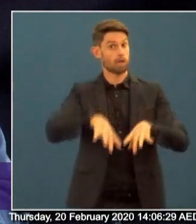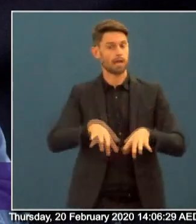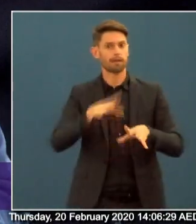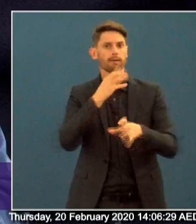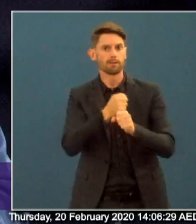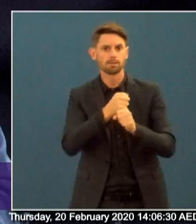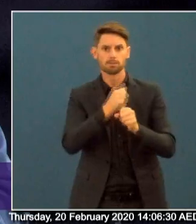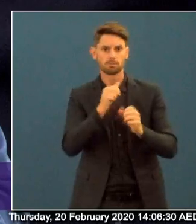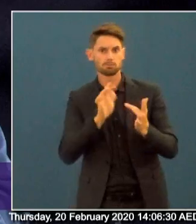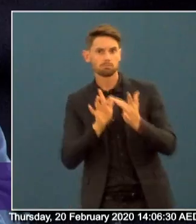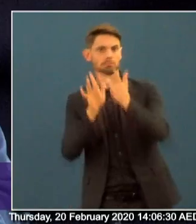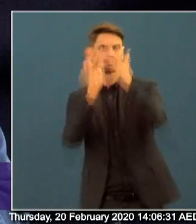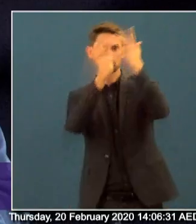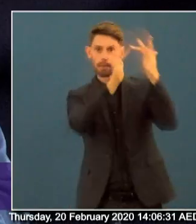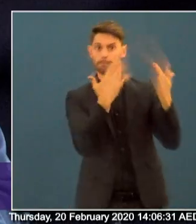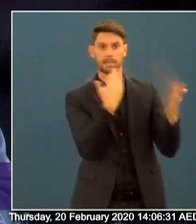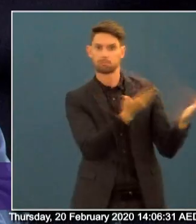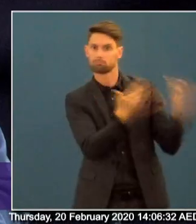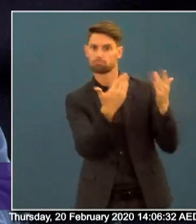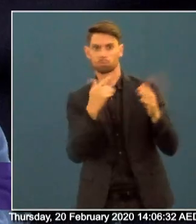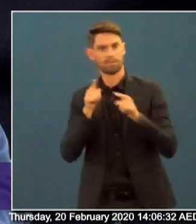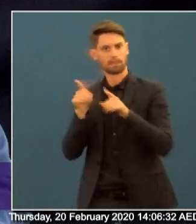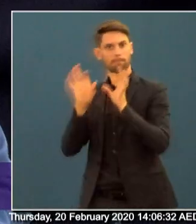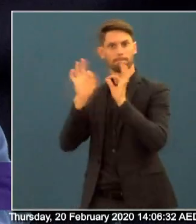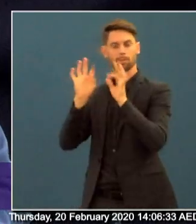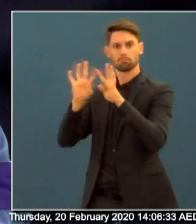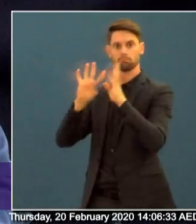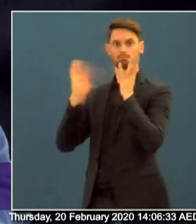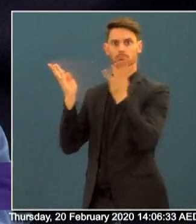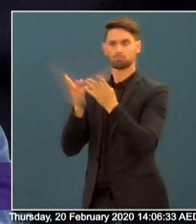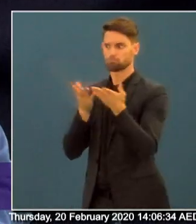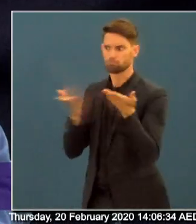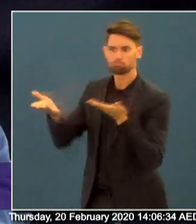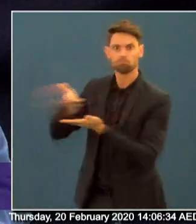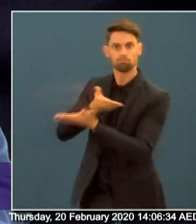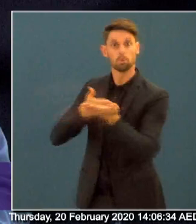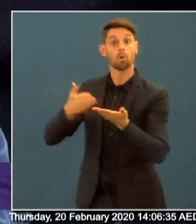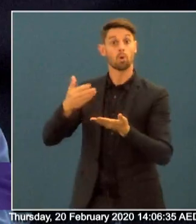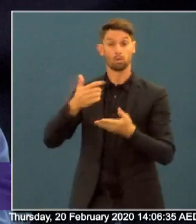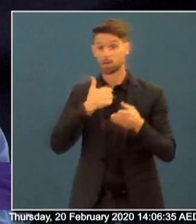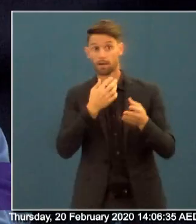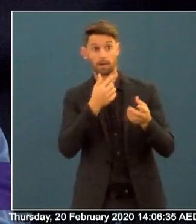to invite them to a Roundtable and we convened a national event,